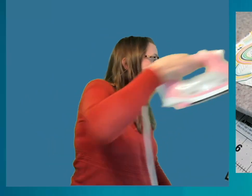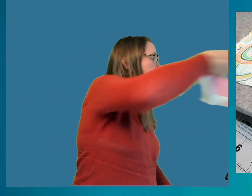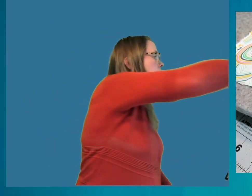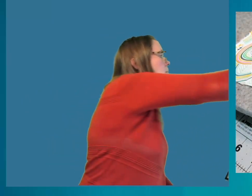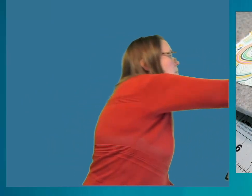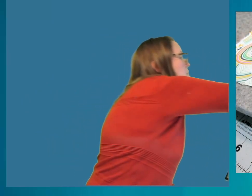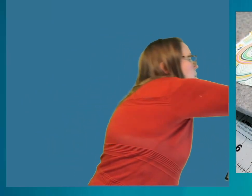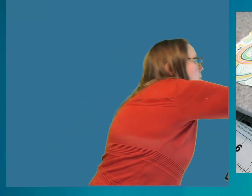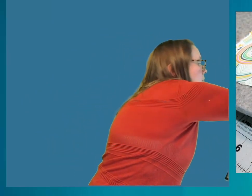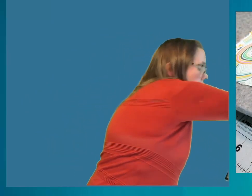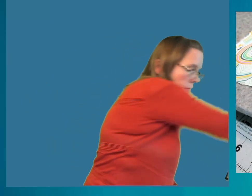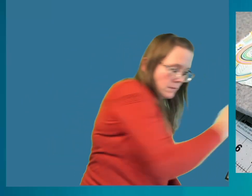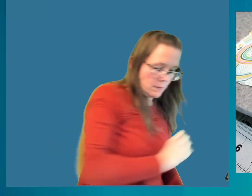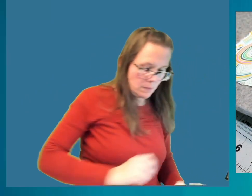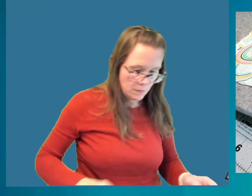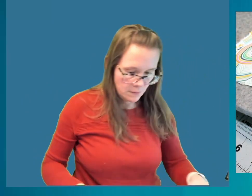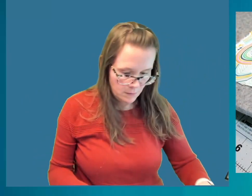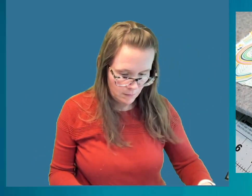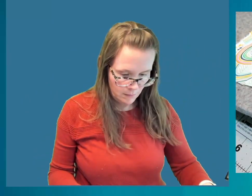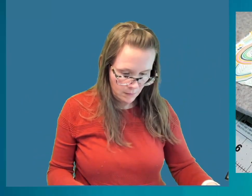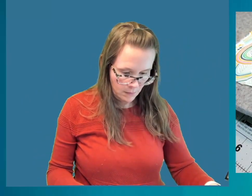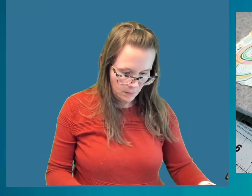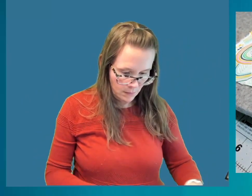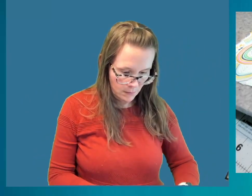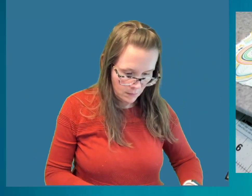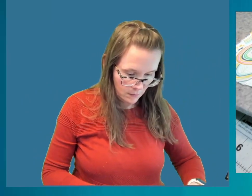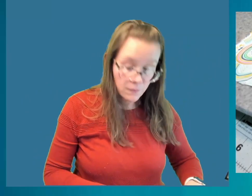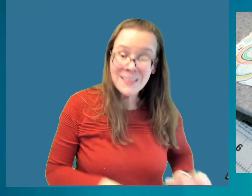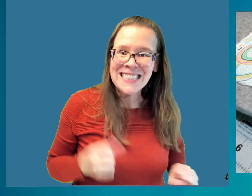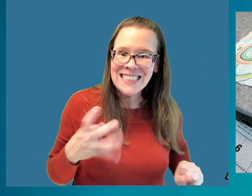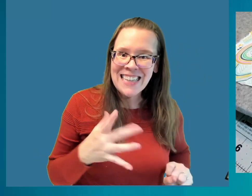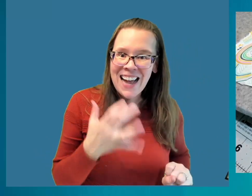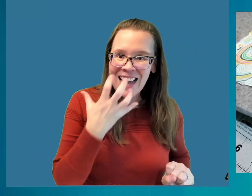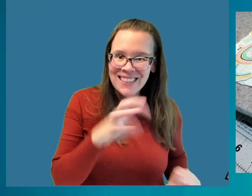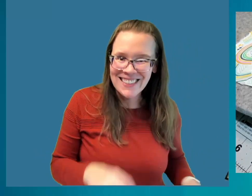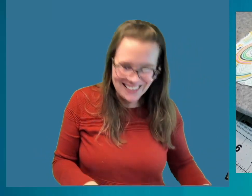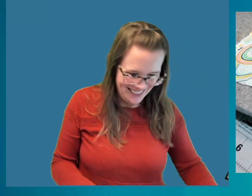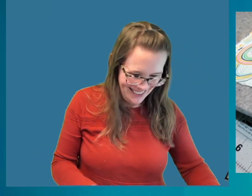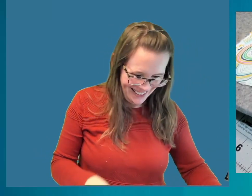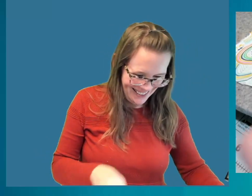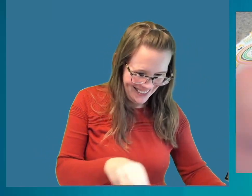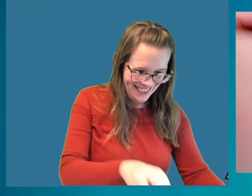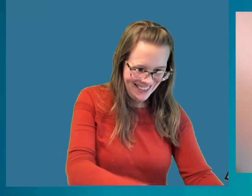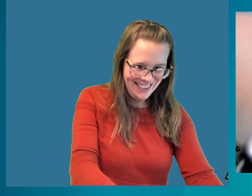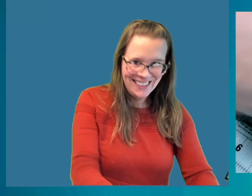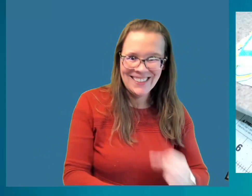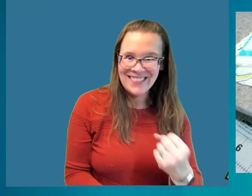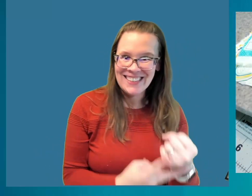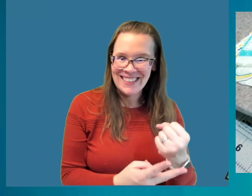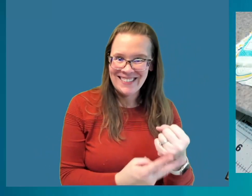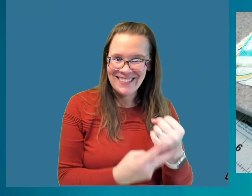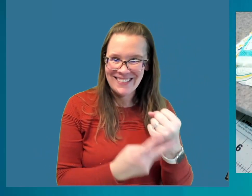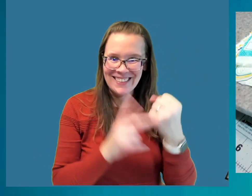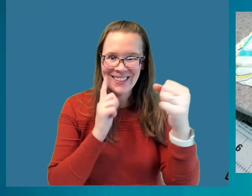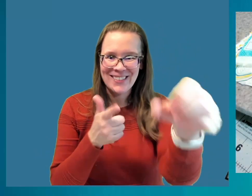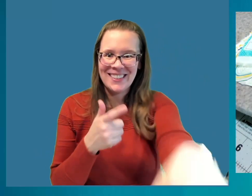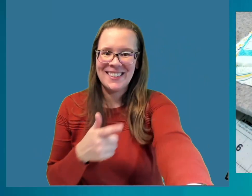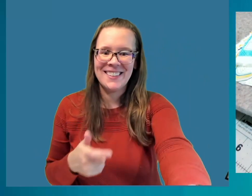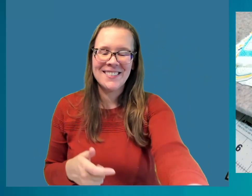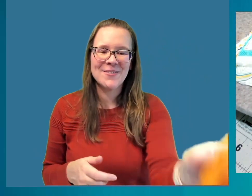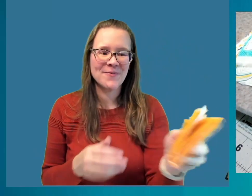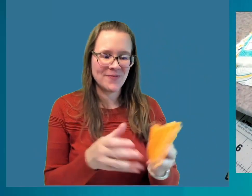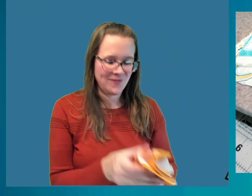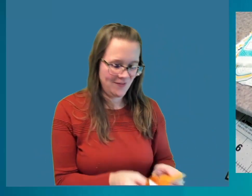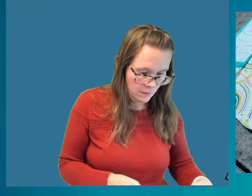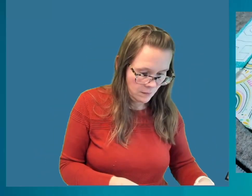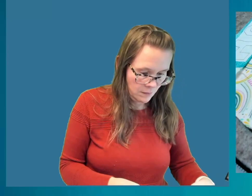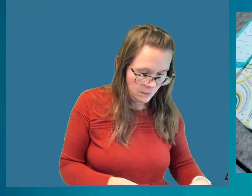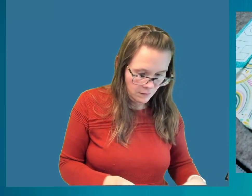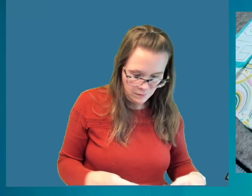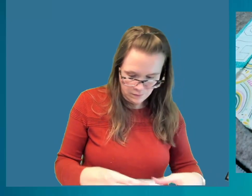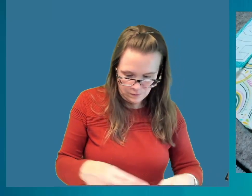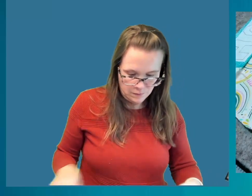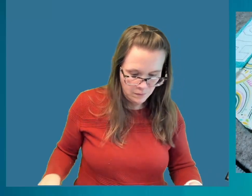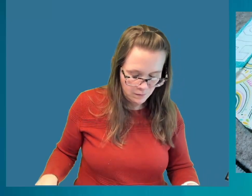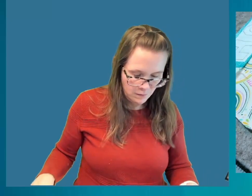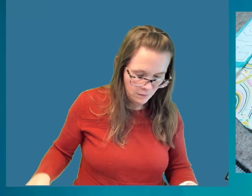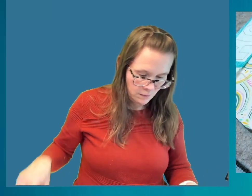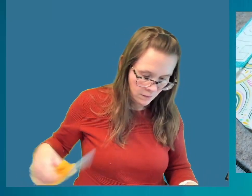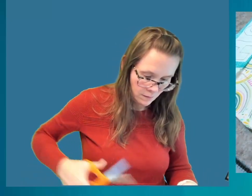my background piece, too. It's hot! Let's set that aside for a second,